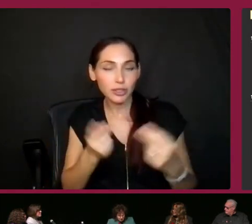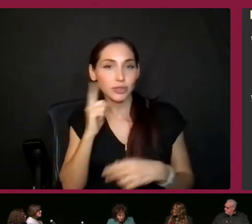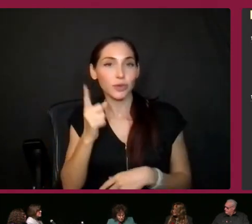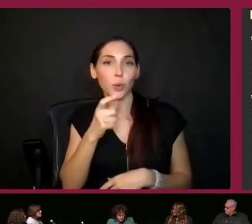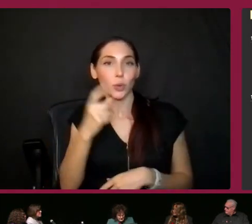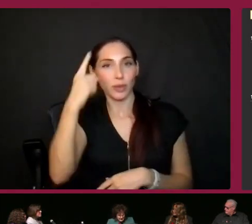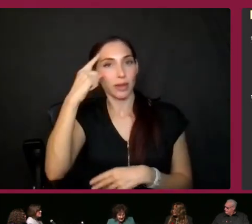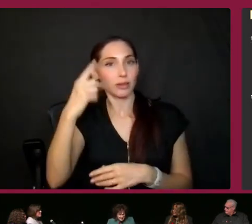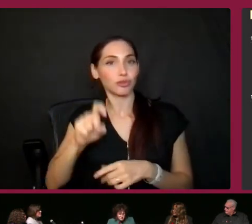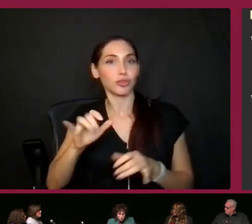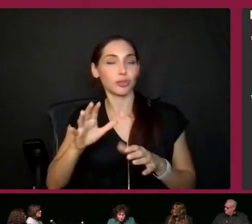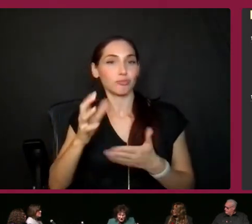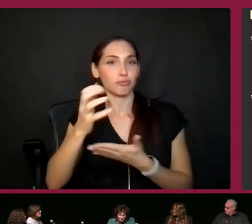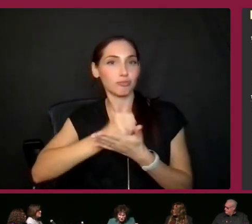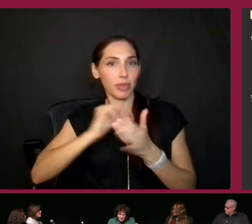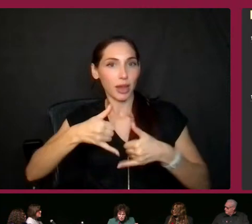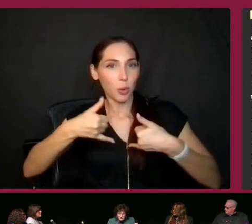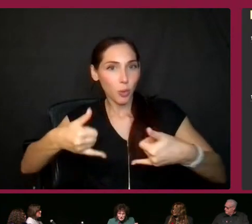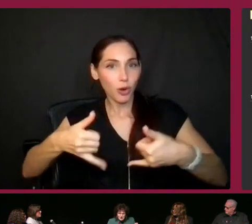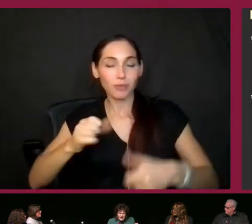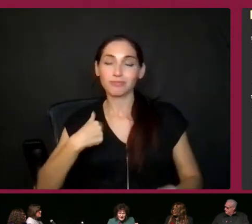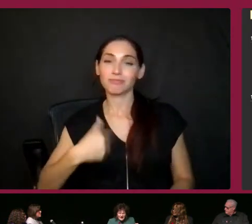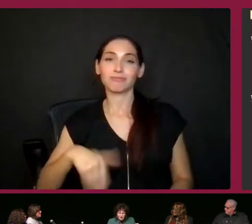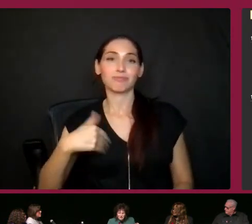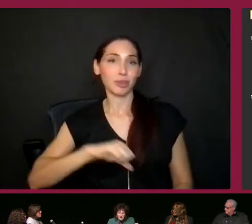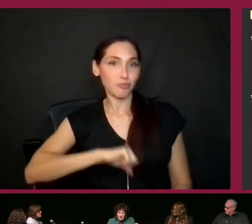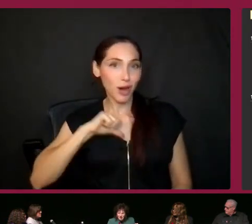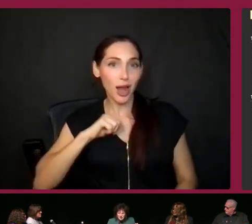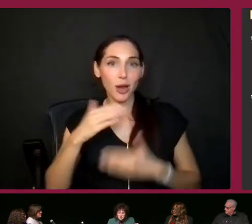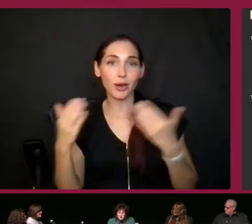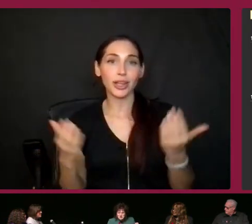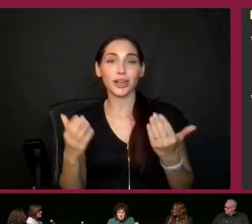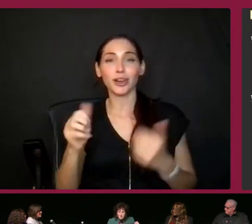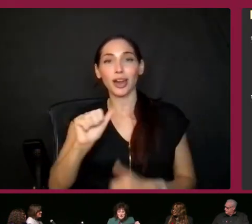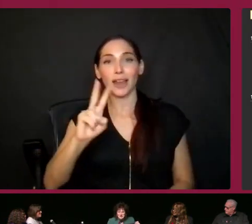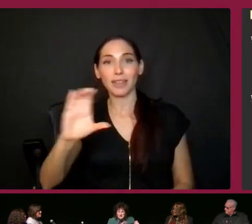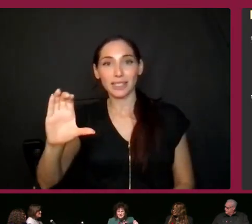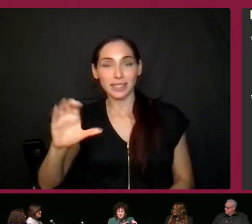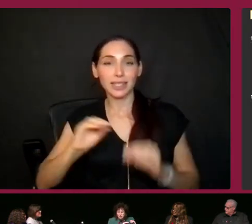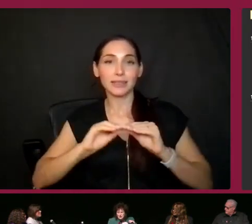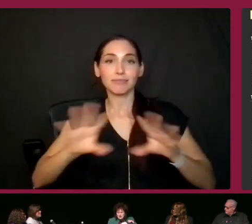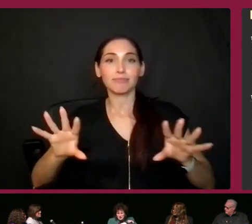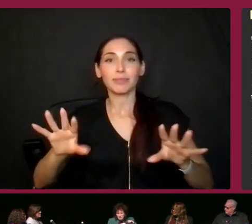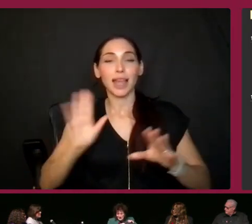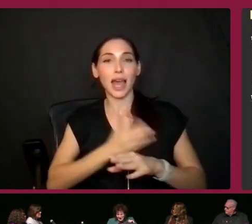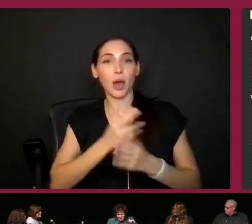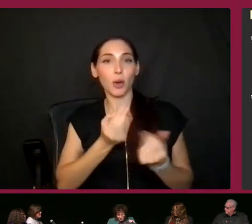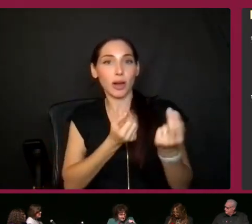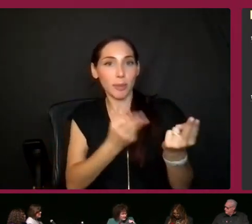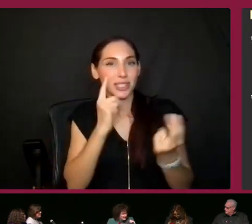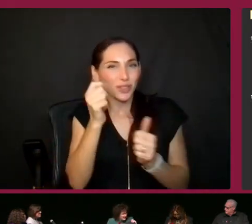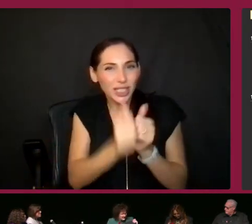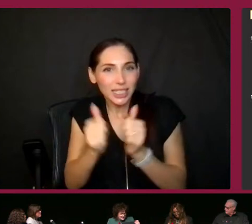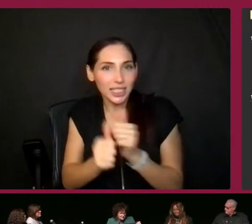awards. So proud that we at Antelope Valley College sent a nominee in for each and every category. And